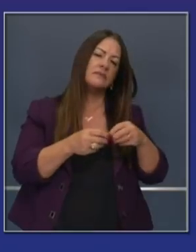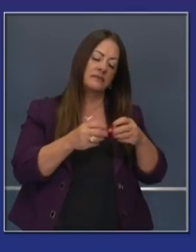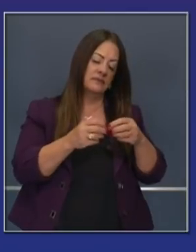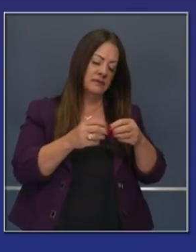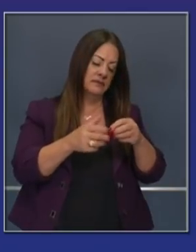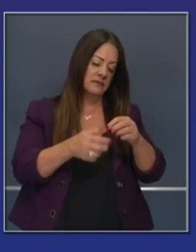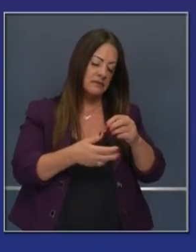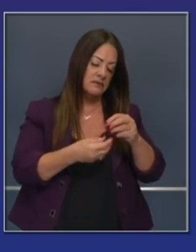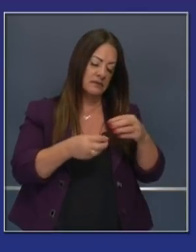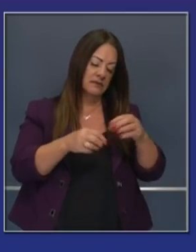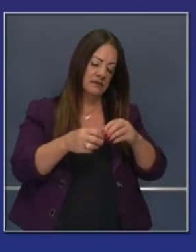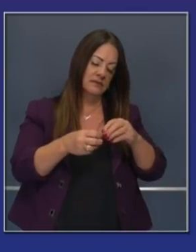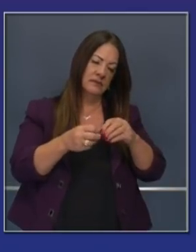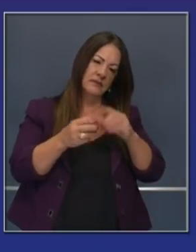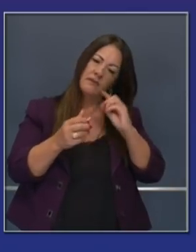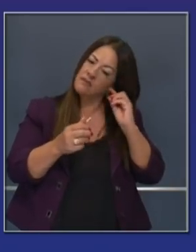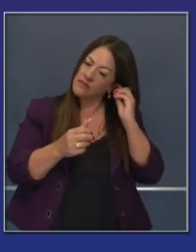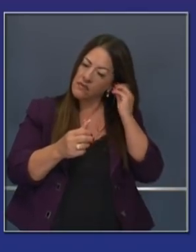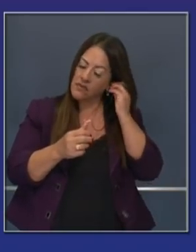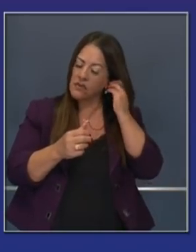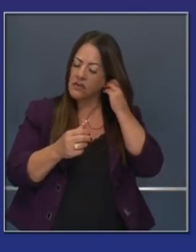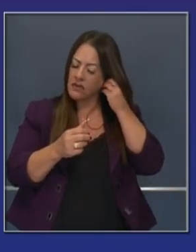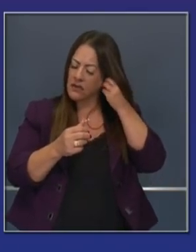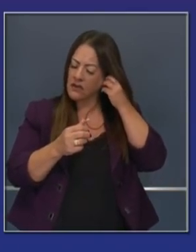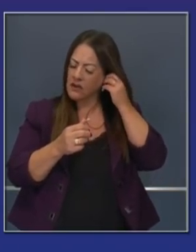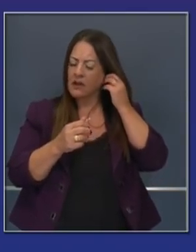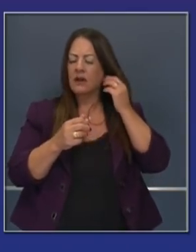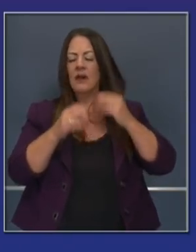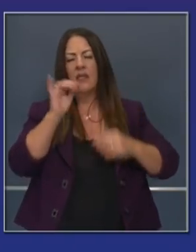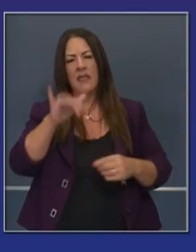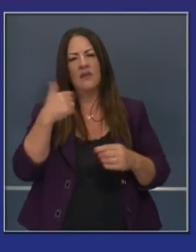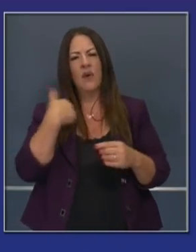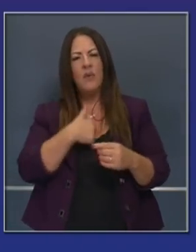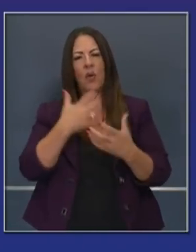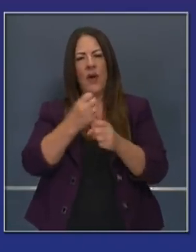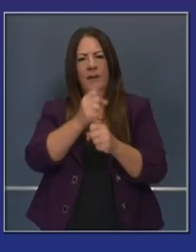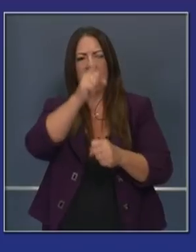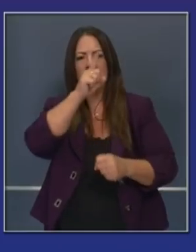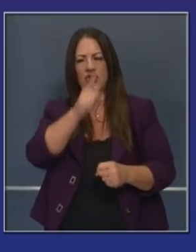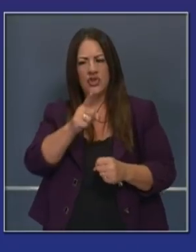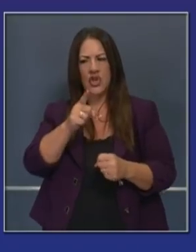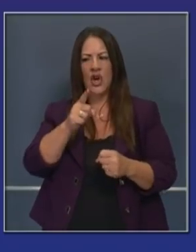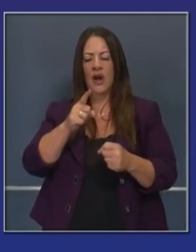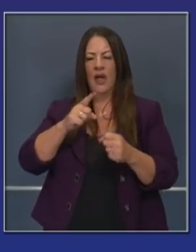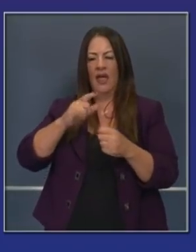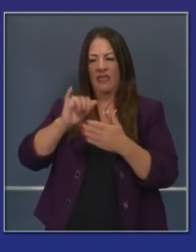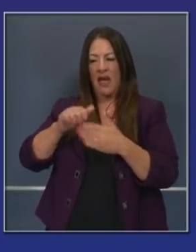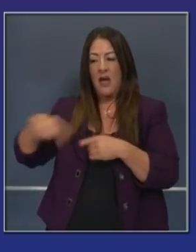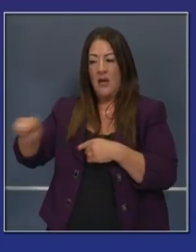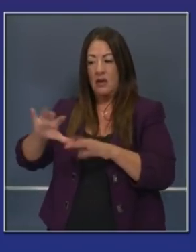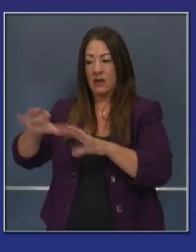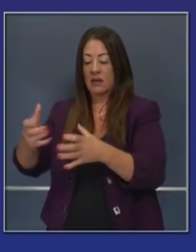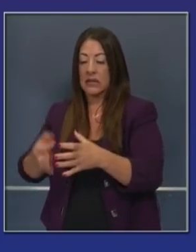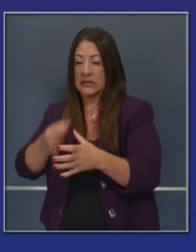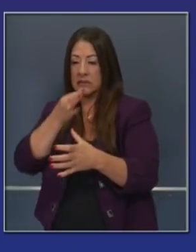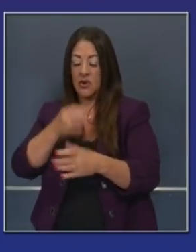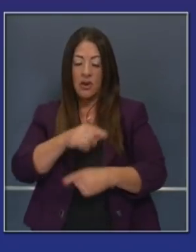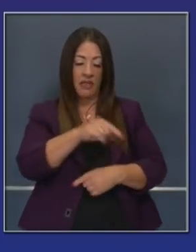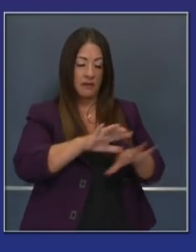OR OTHER MODALITIES. THOSE ARE THE GUIDELINES WE ARE PUTTING OUT. THE PRIORITIES OF THOSE COHORTS AND GROUP.